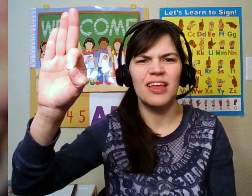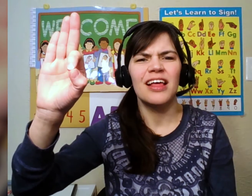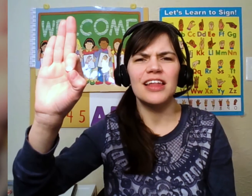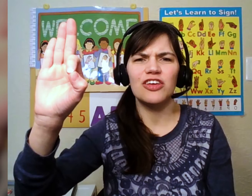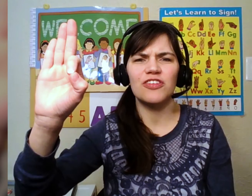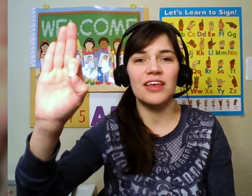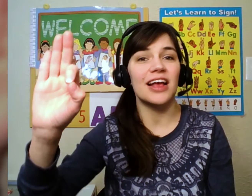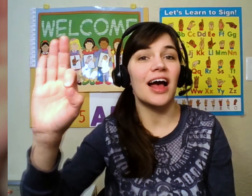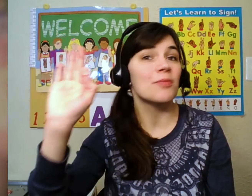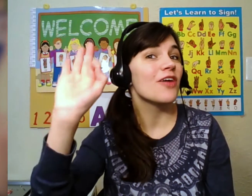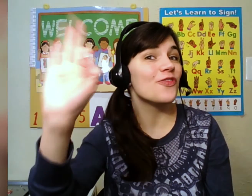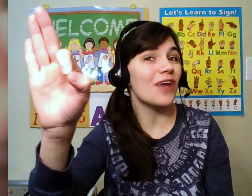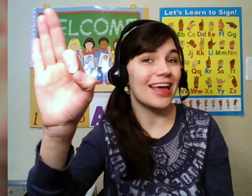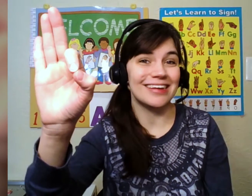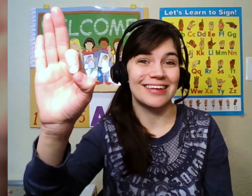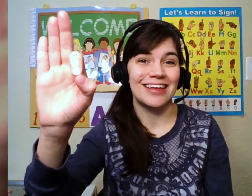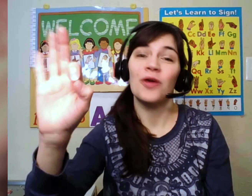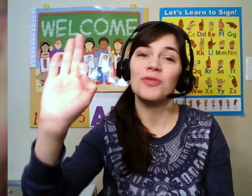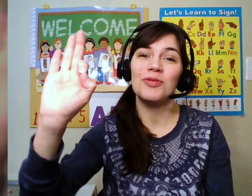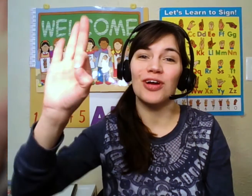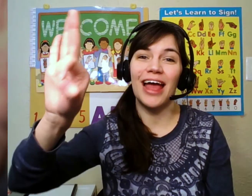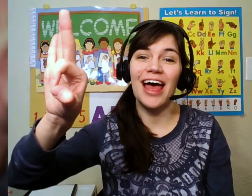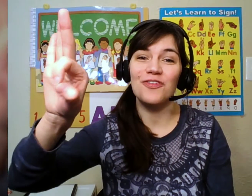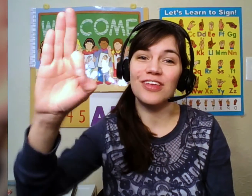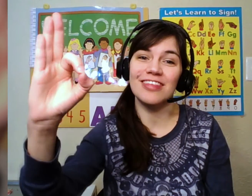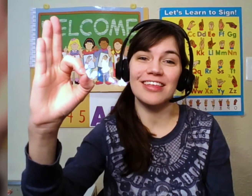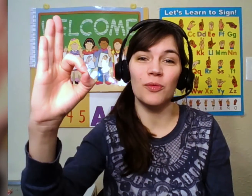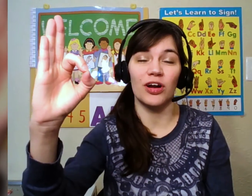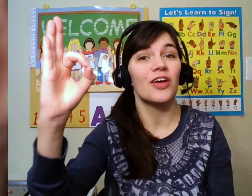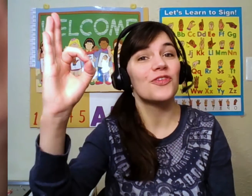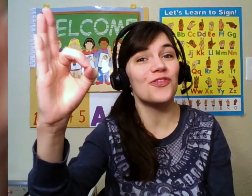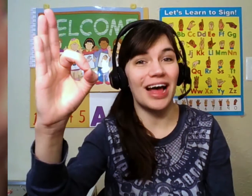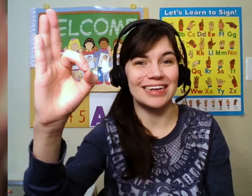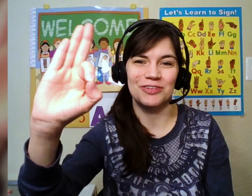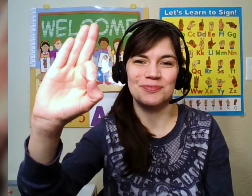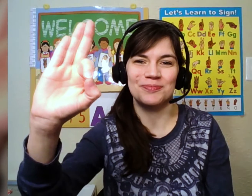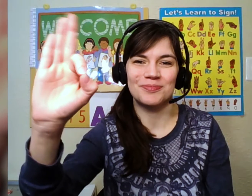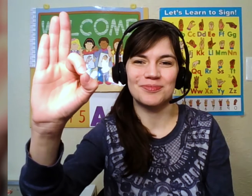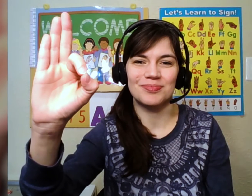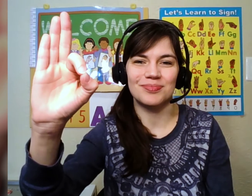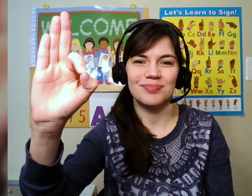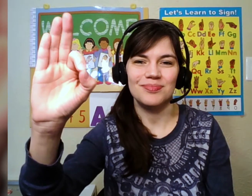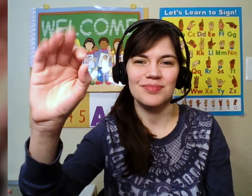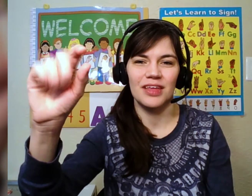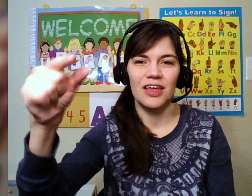and thumb like you're saying "I'm fine." Remember F is like the word fine.